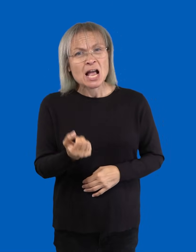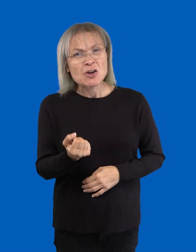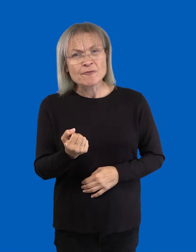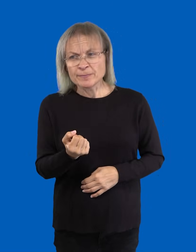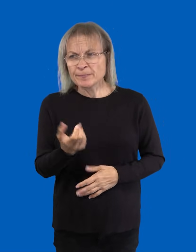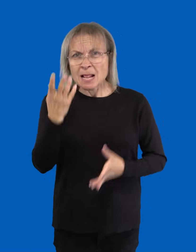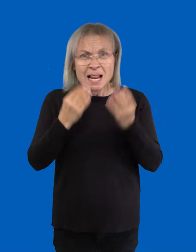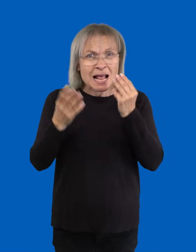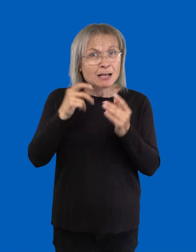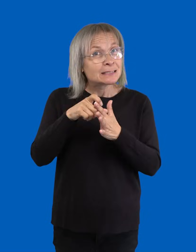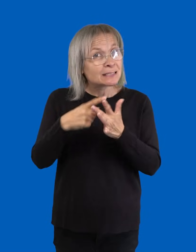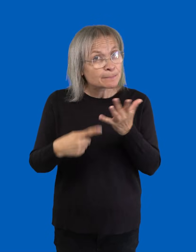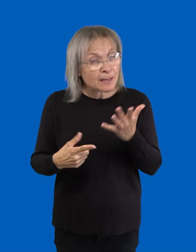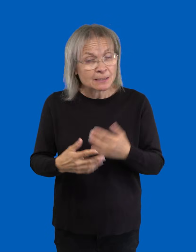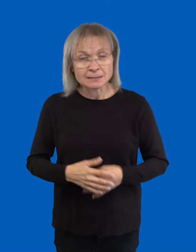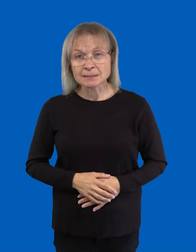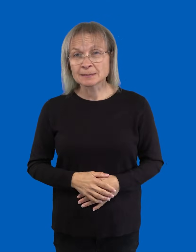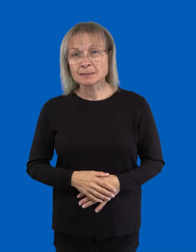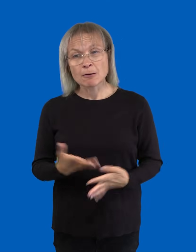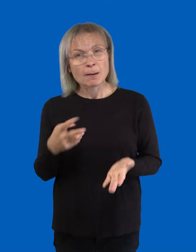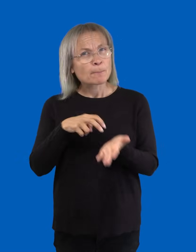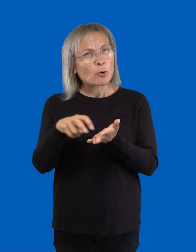and need extra support.